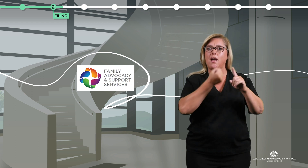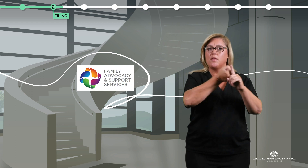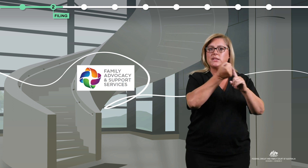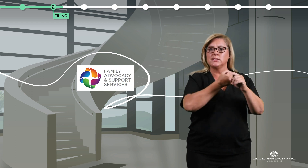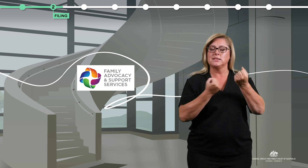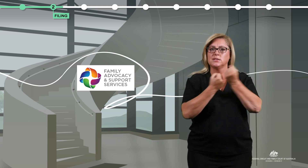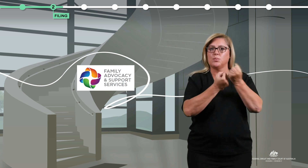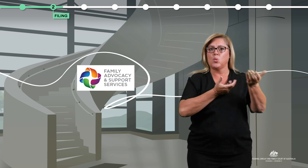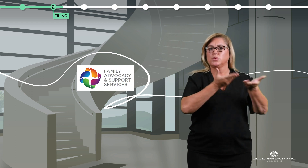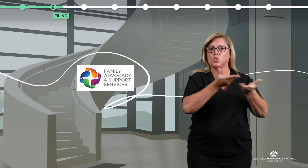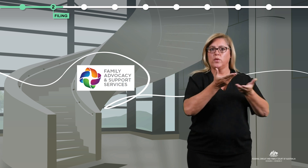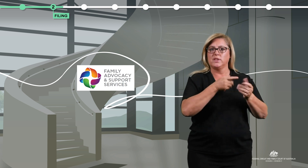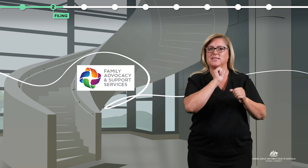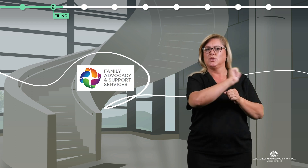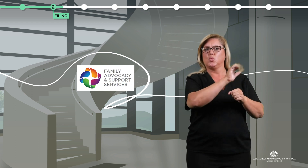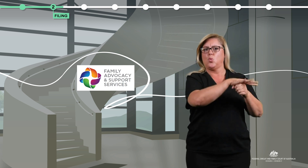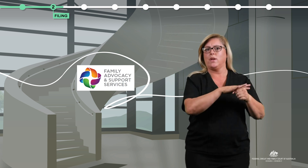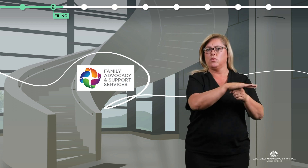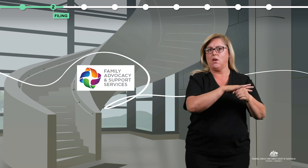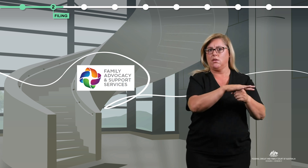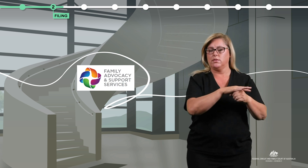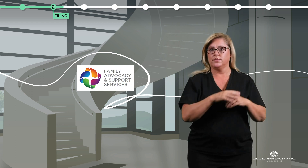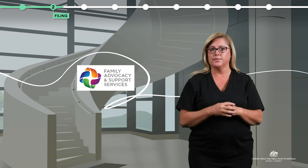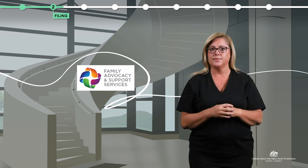call the Family Advocacy and Support Service in your location.